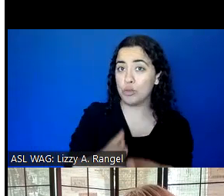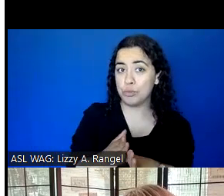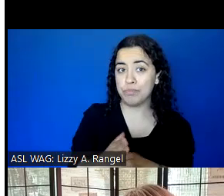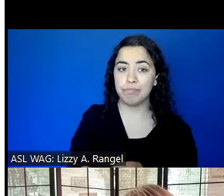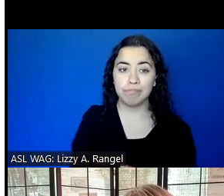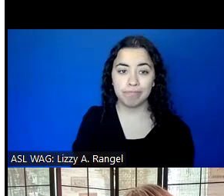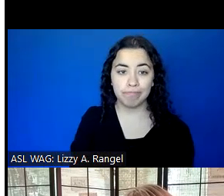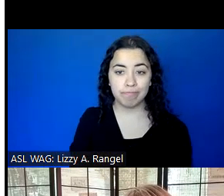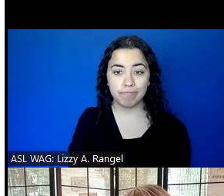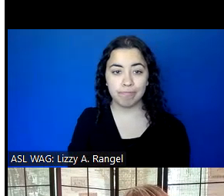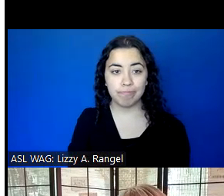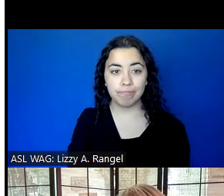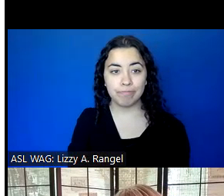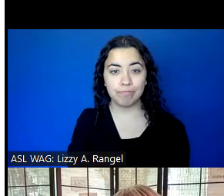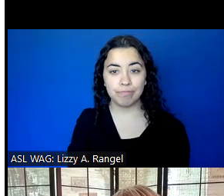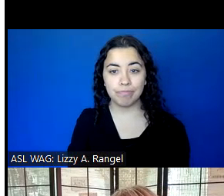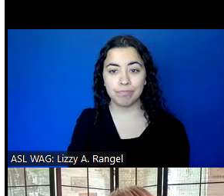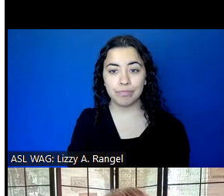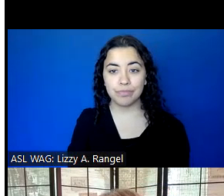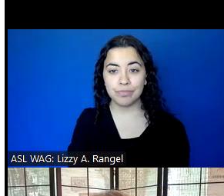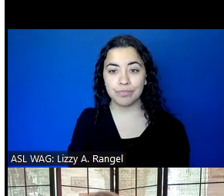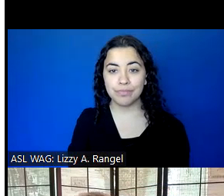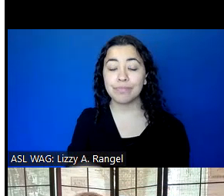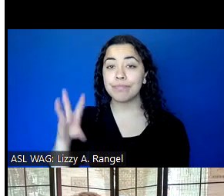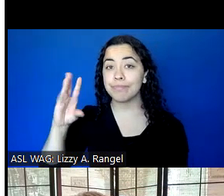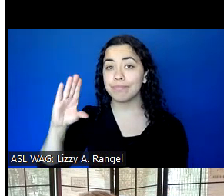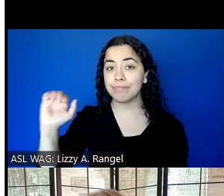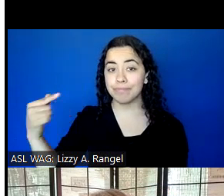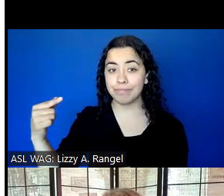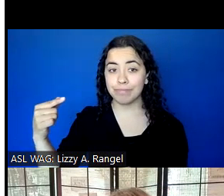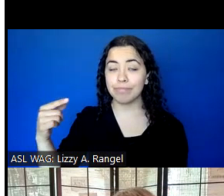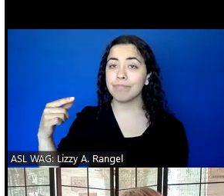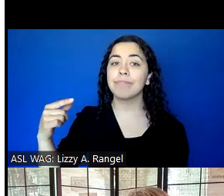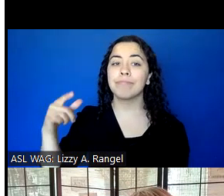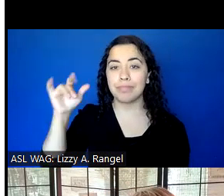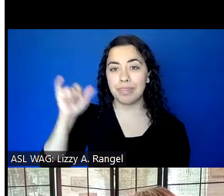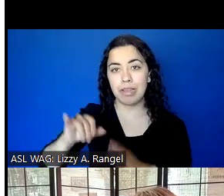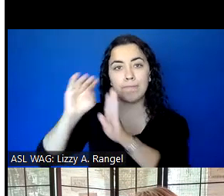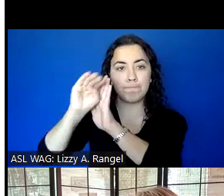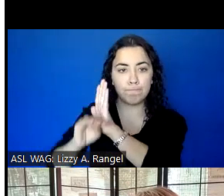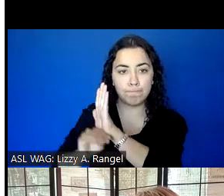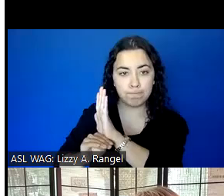So what are we going to talk about today? We'll go over some basic accessibility concepts along